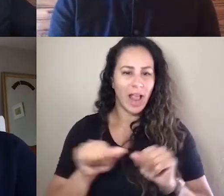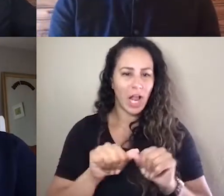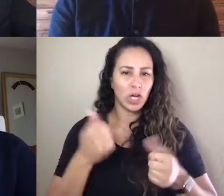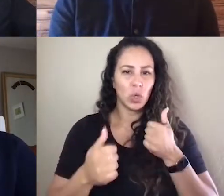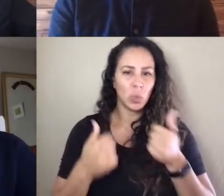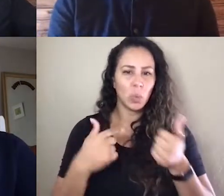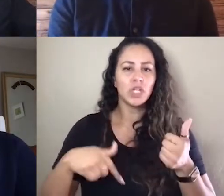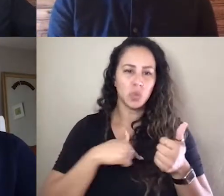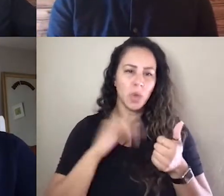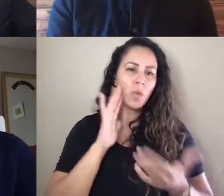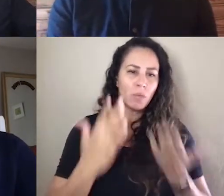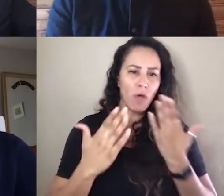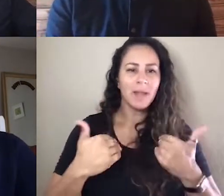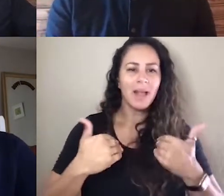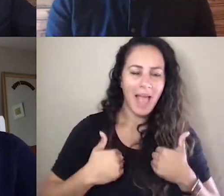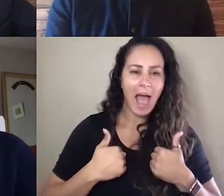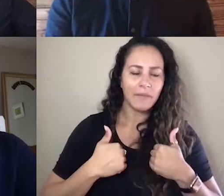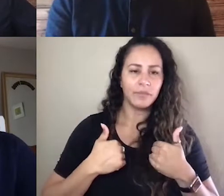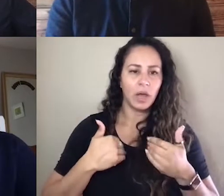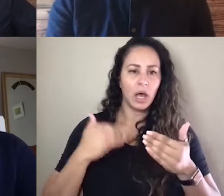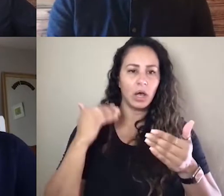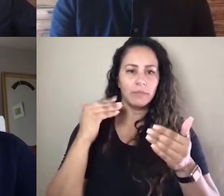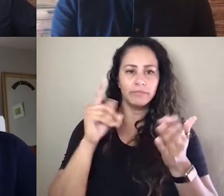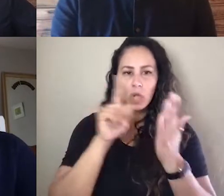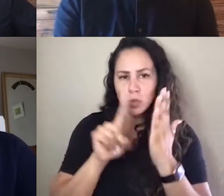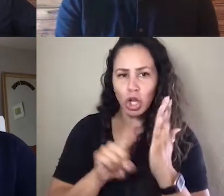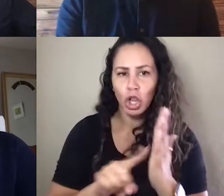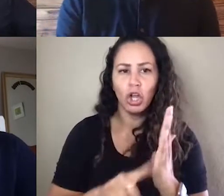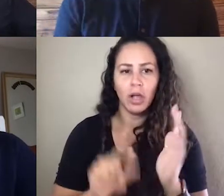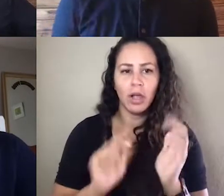A CLOSER LOOK AT HOW WE CAN